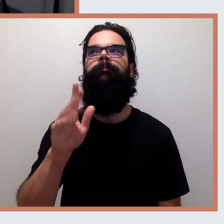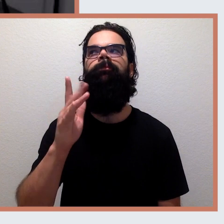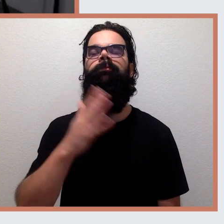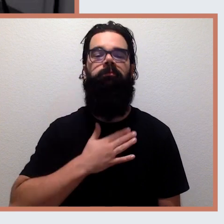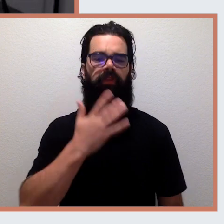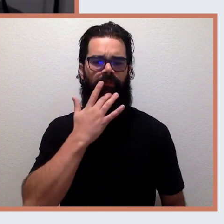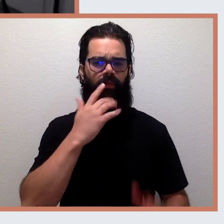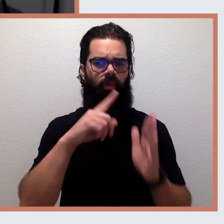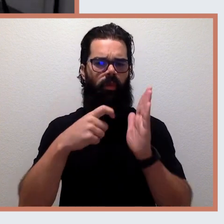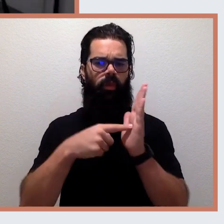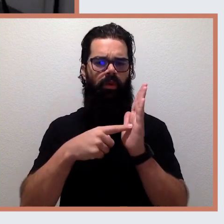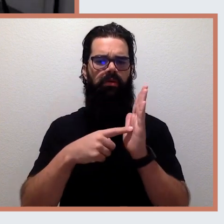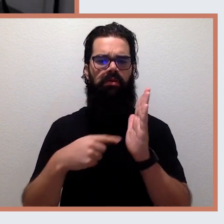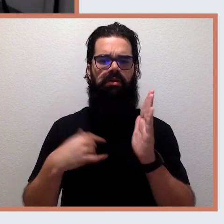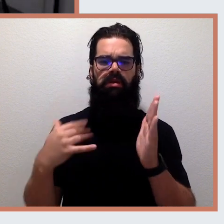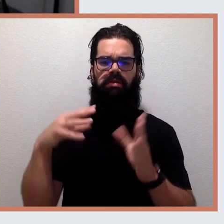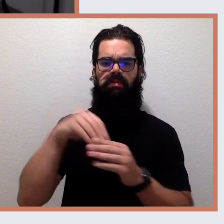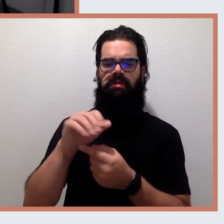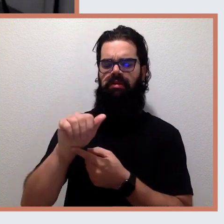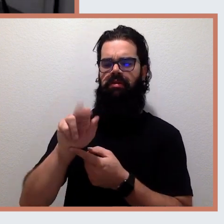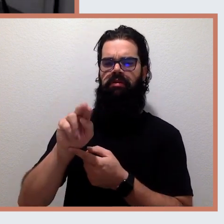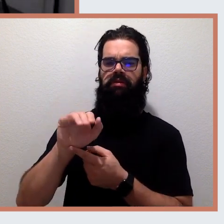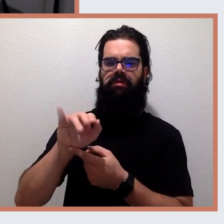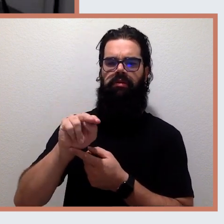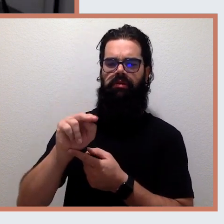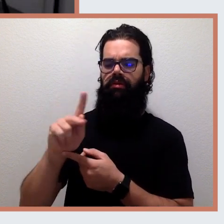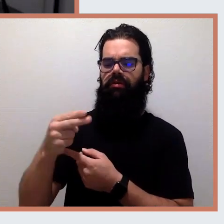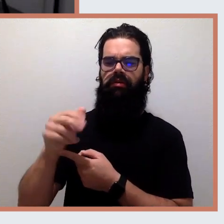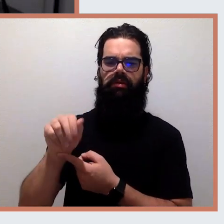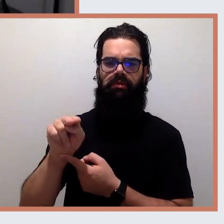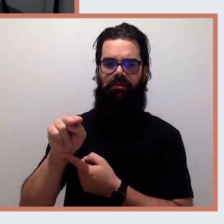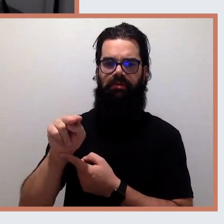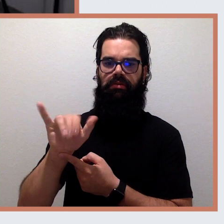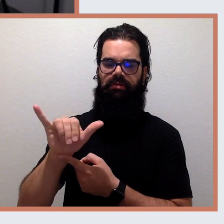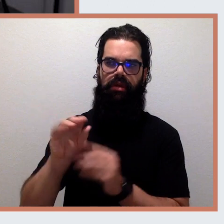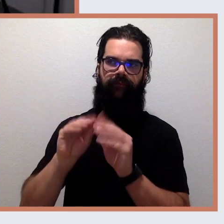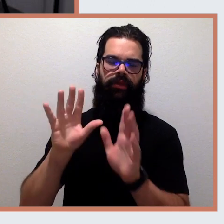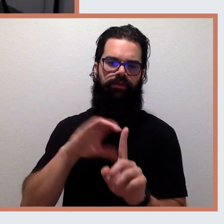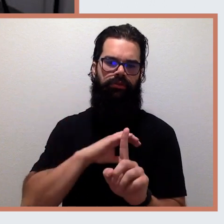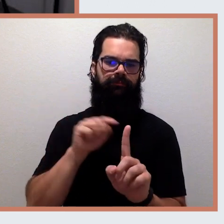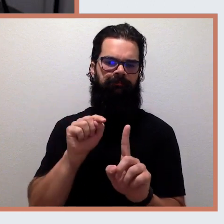My favorite role, that's easy. Right now, so it's a character I play named Armin Khan,